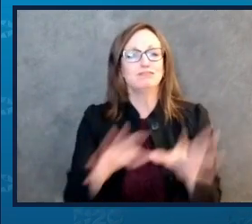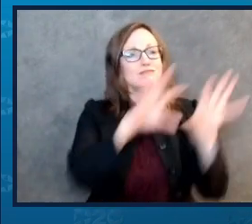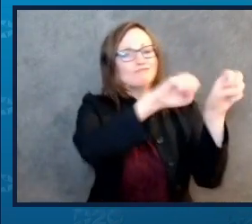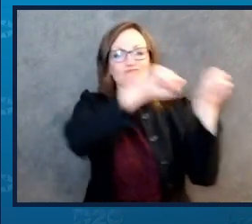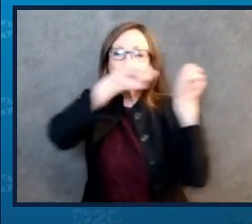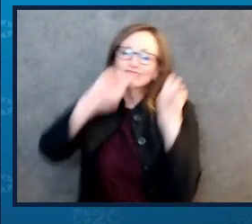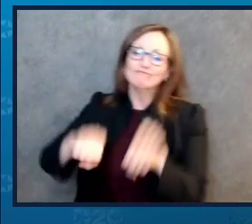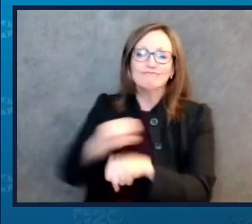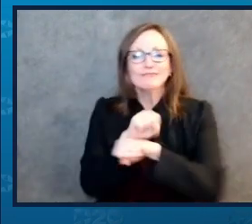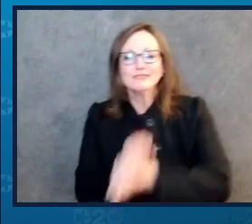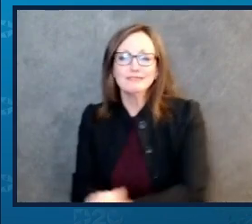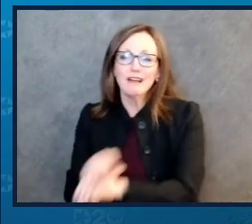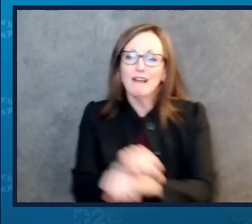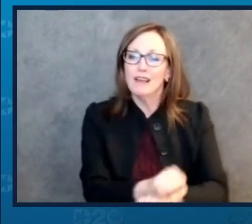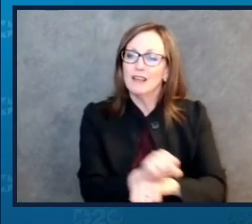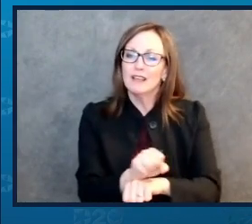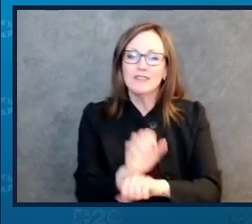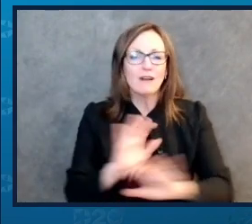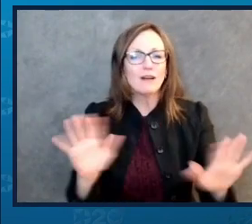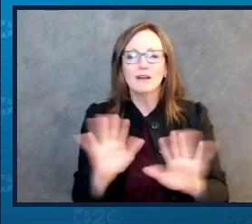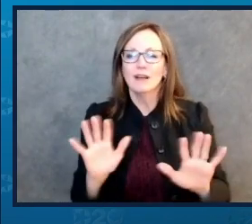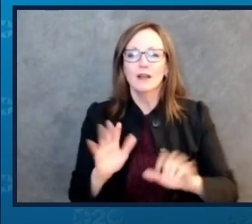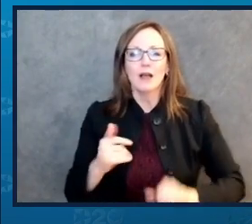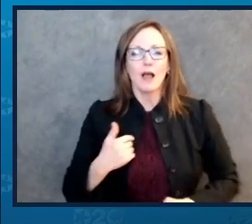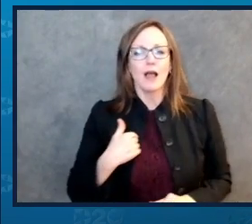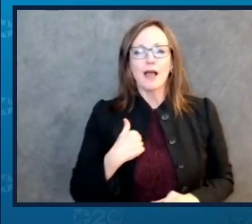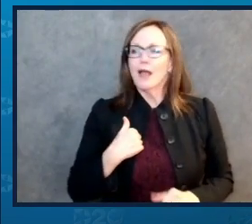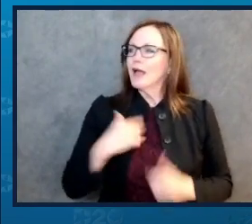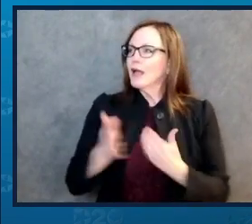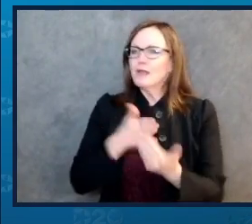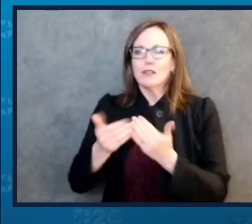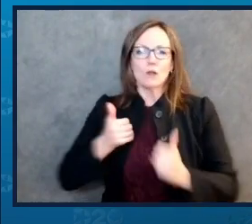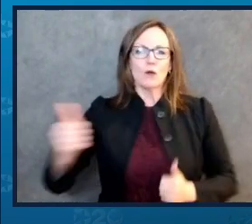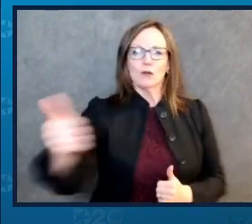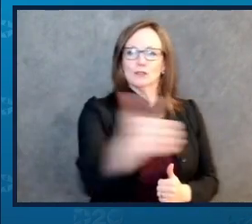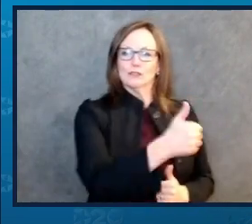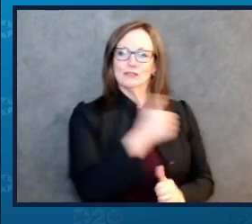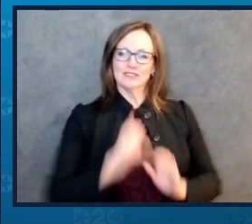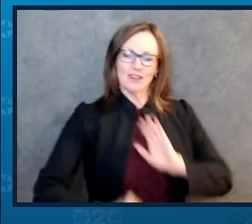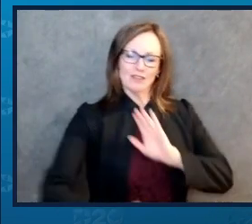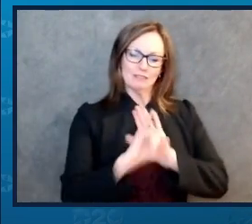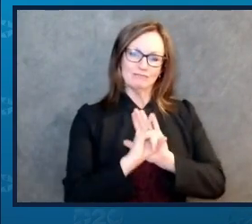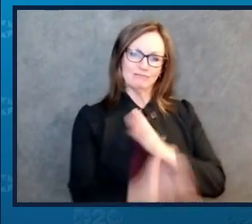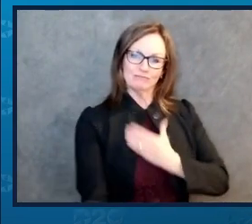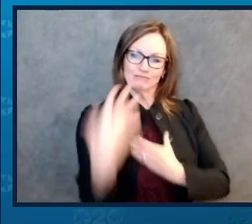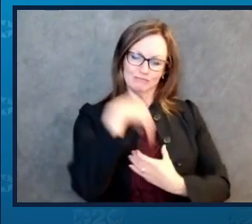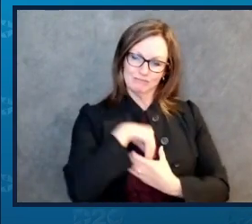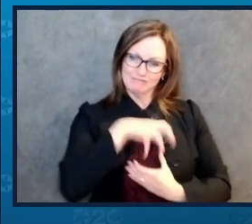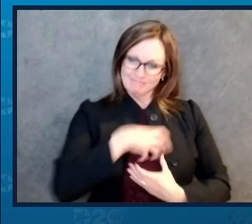THOUGH YOU MAY BE FROM SOMEWHERE ELSE, YOU CAN FIND YOUR HOME